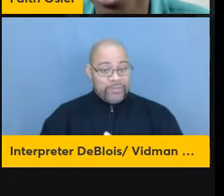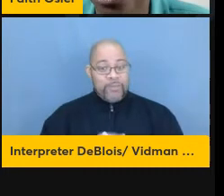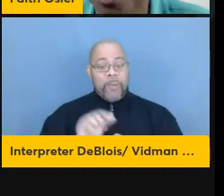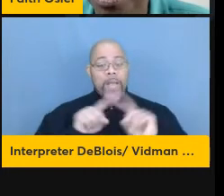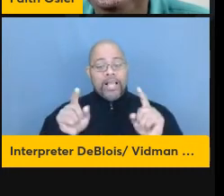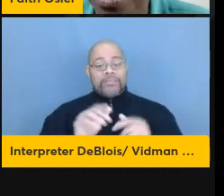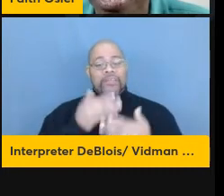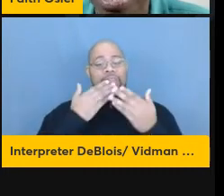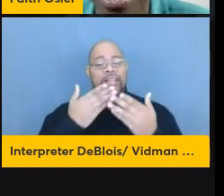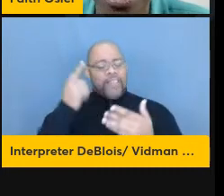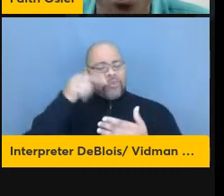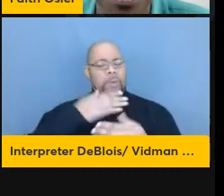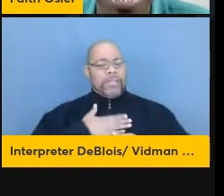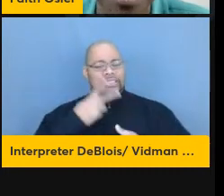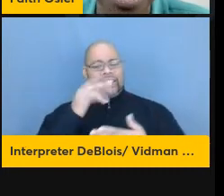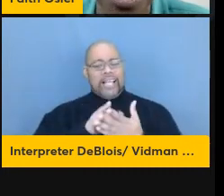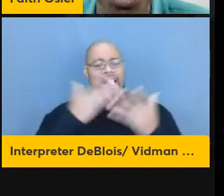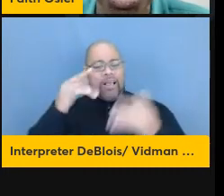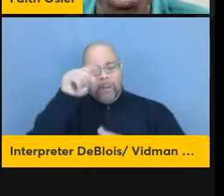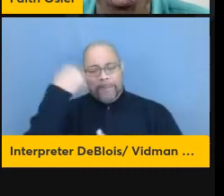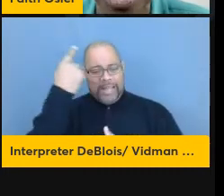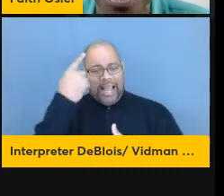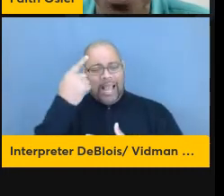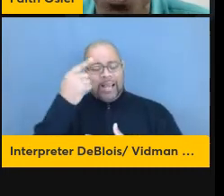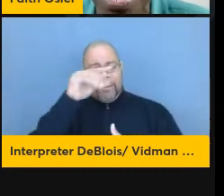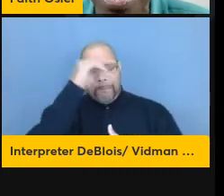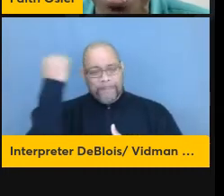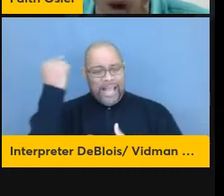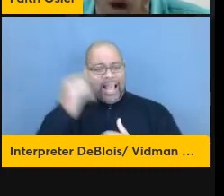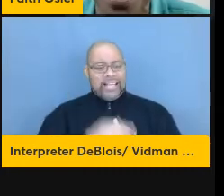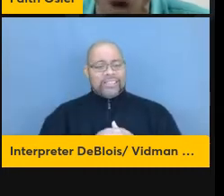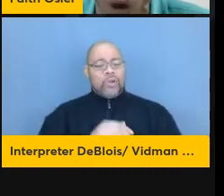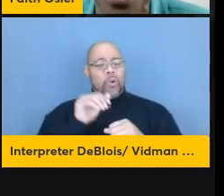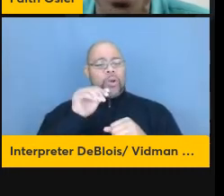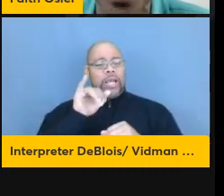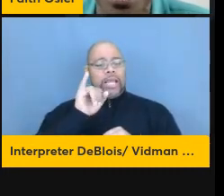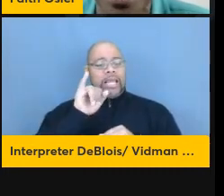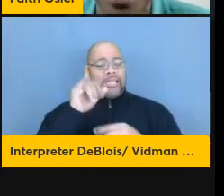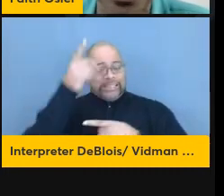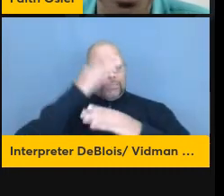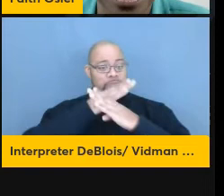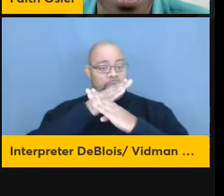think you'll be pleased to see there's lots of black immunologists working on the ground. Like to thank our